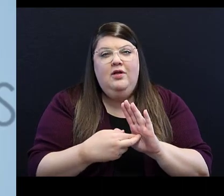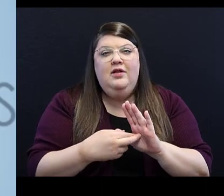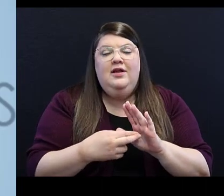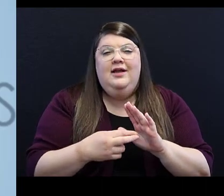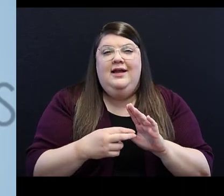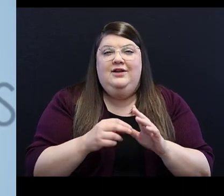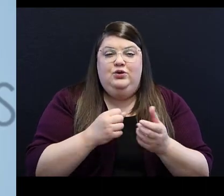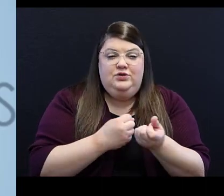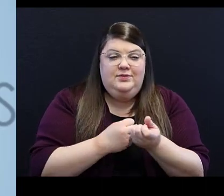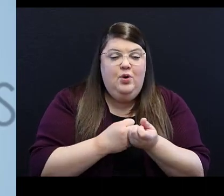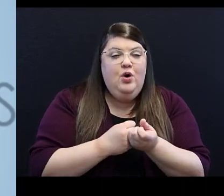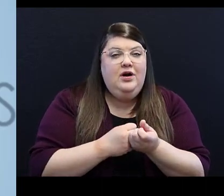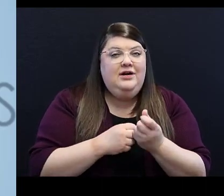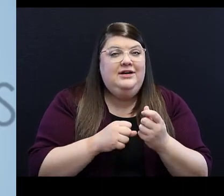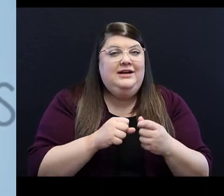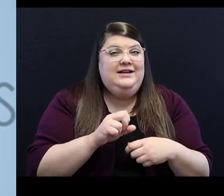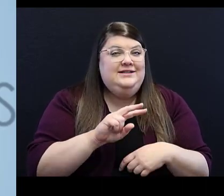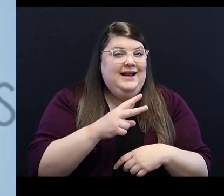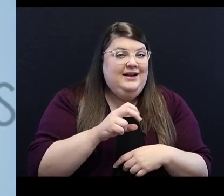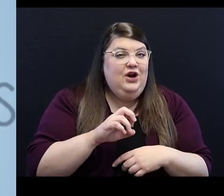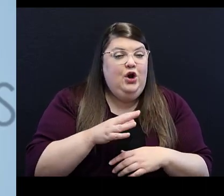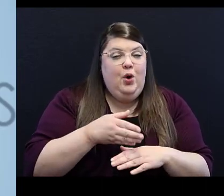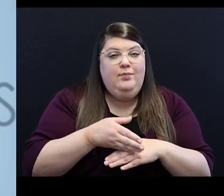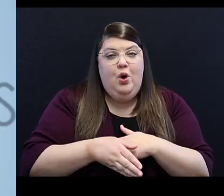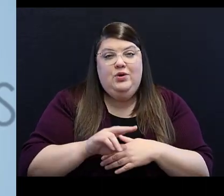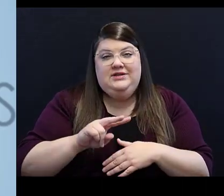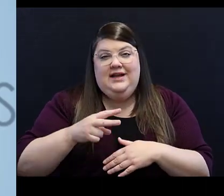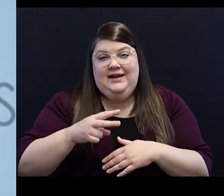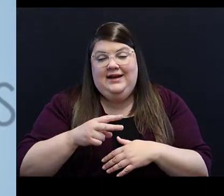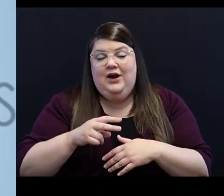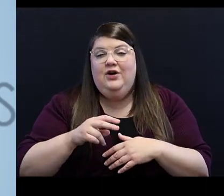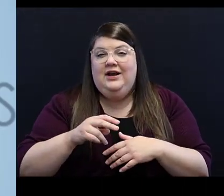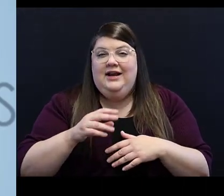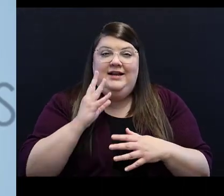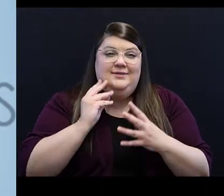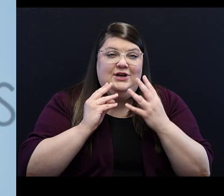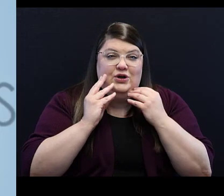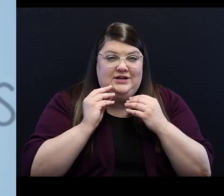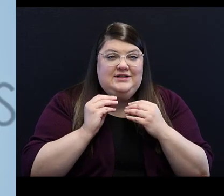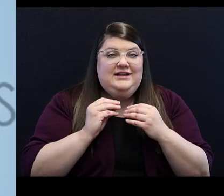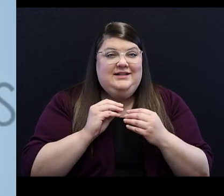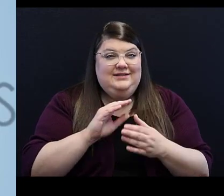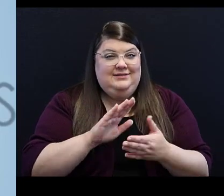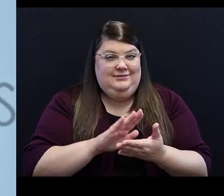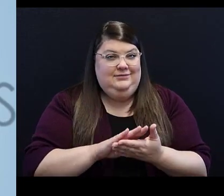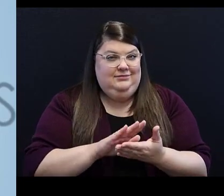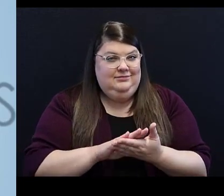secondary or postsecondary experiences for our children and youth with disabilities,